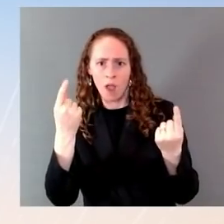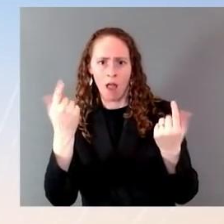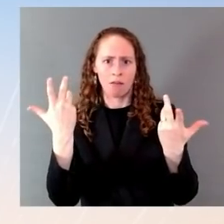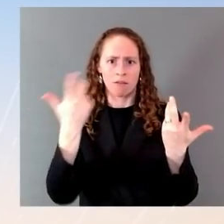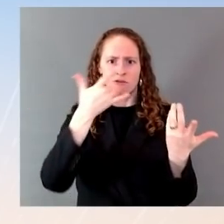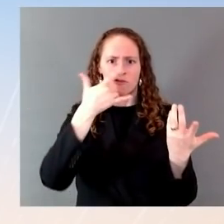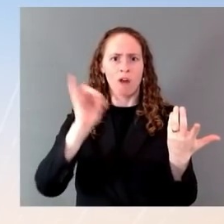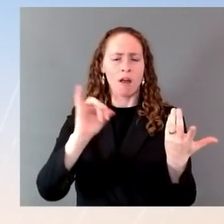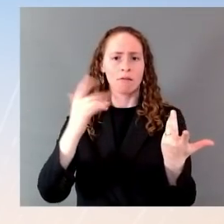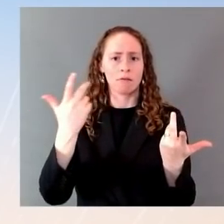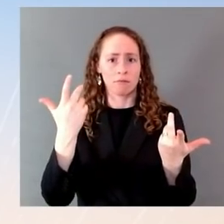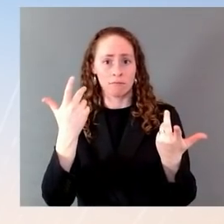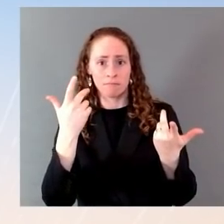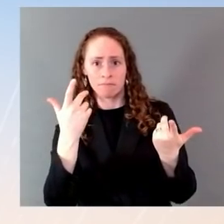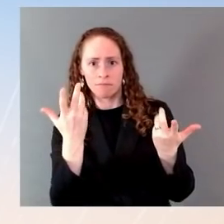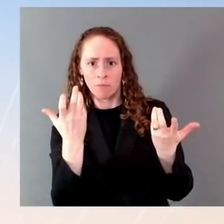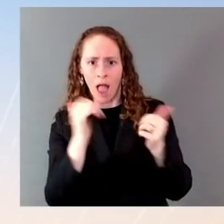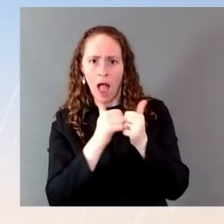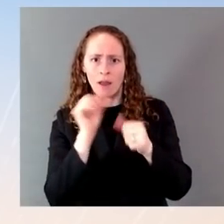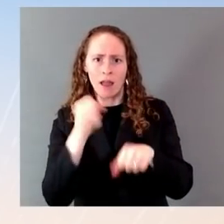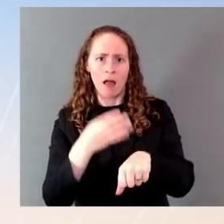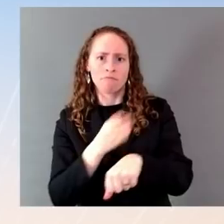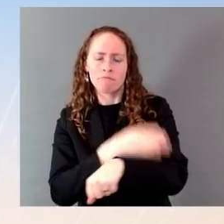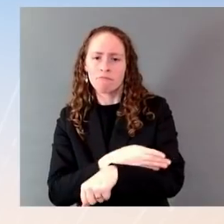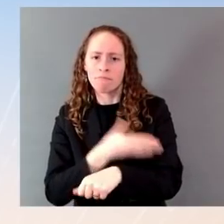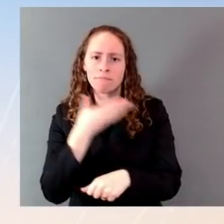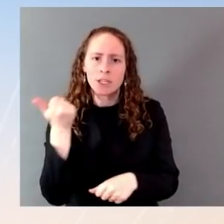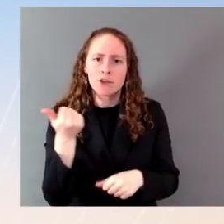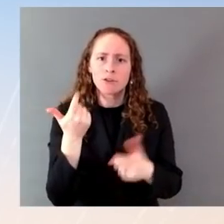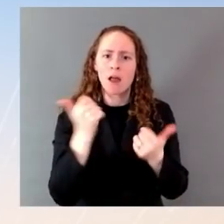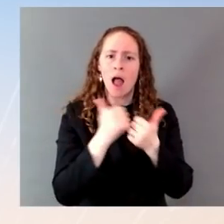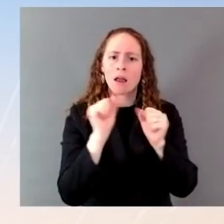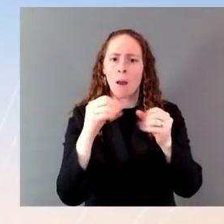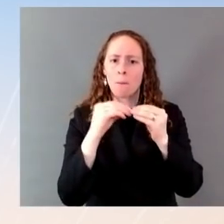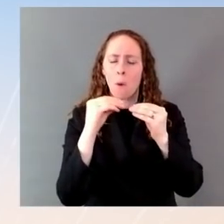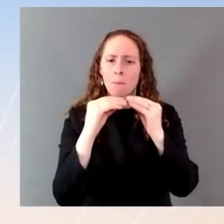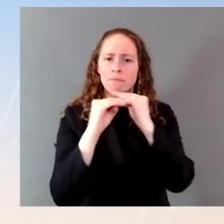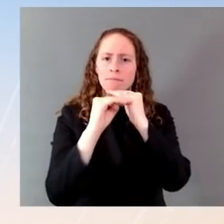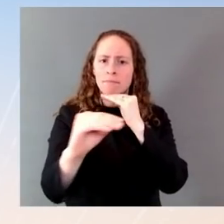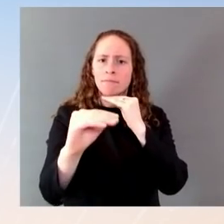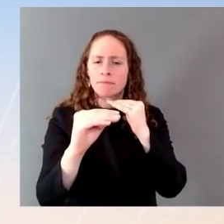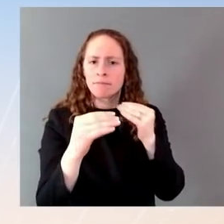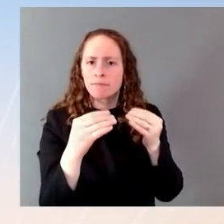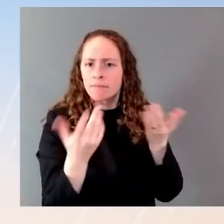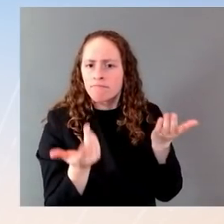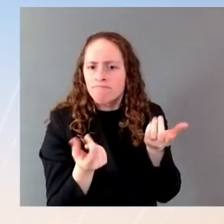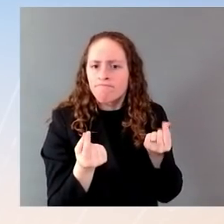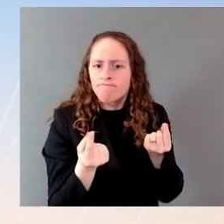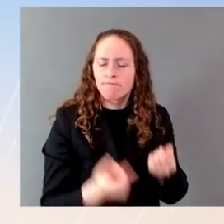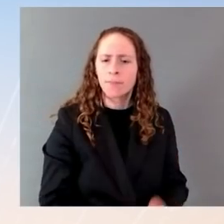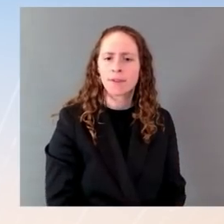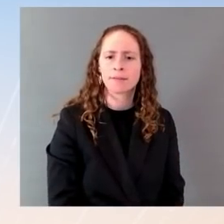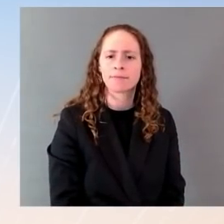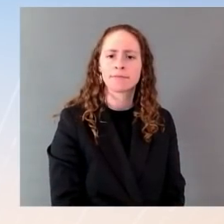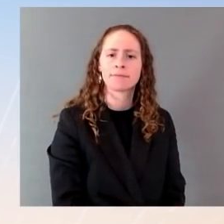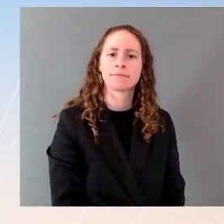with President Zelenskyy yesterday. I'm not going to characterize the specifics of their proposals, but they have come forward with constructive ideas